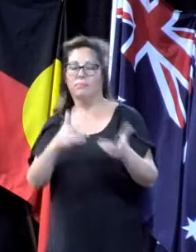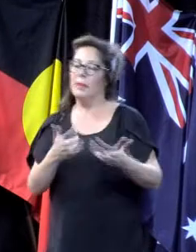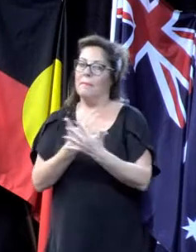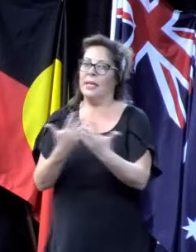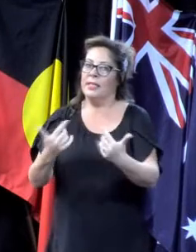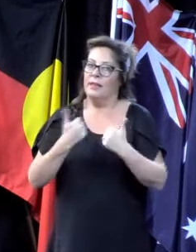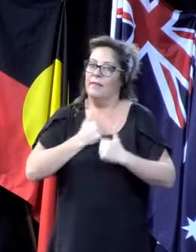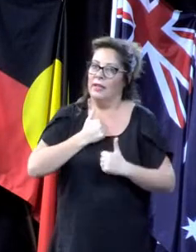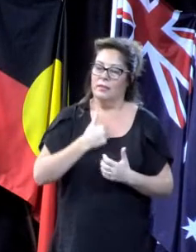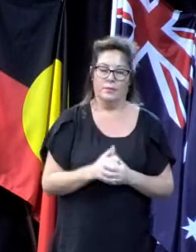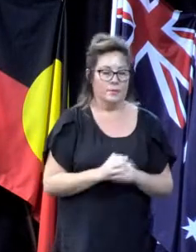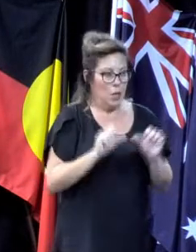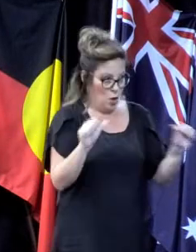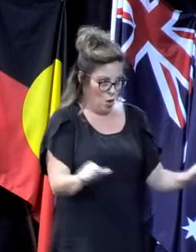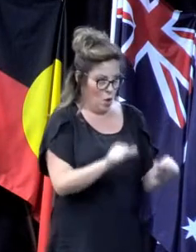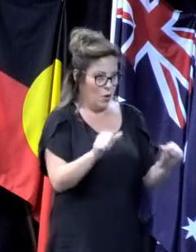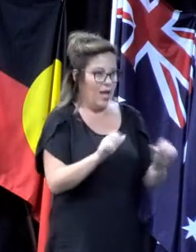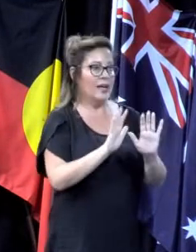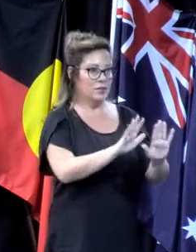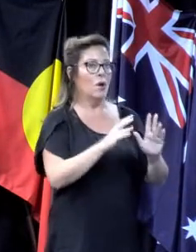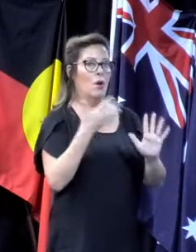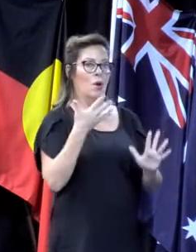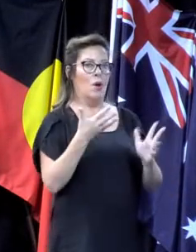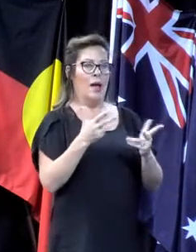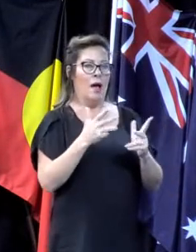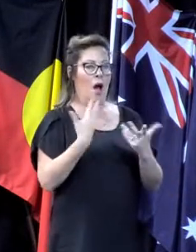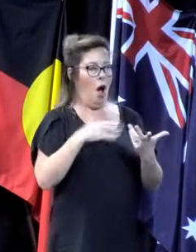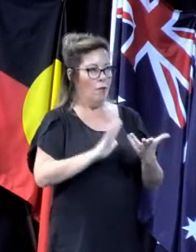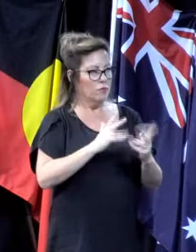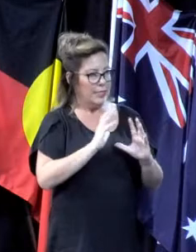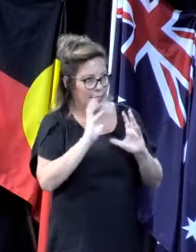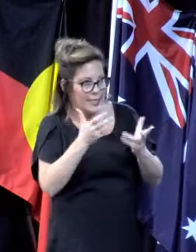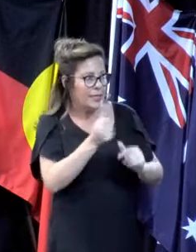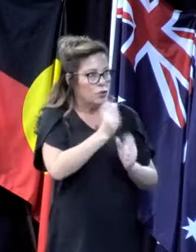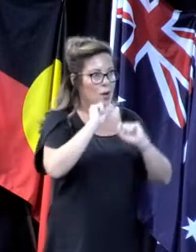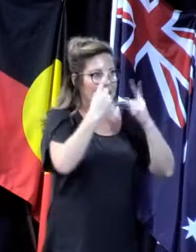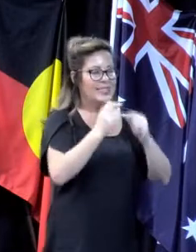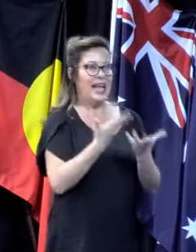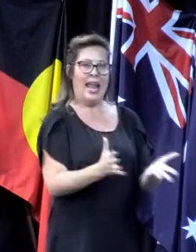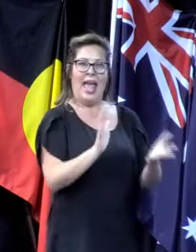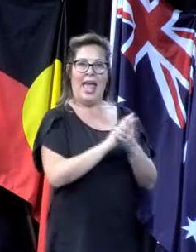how the needs of such students are able to be met within the mainstream schooling system.